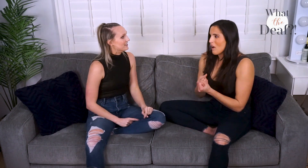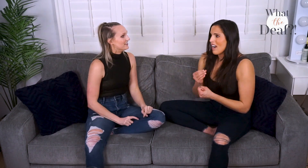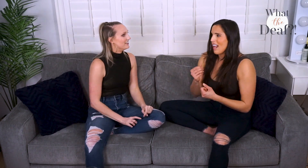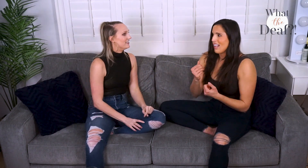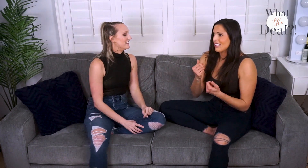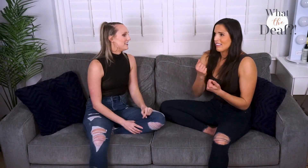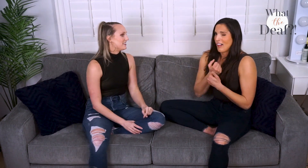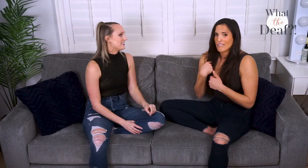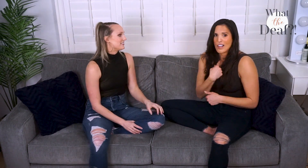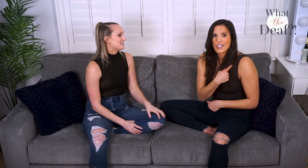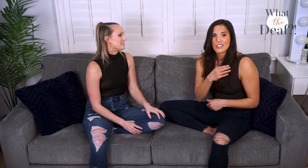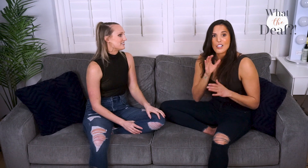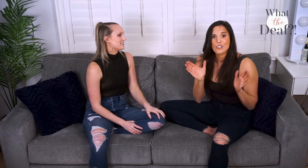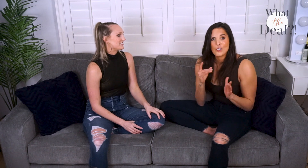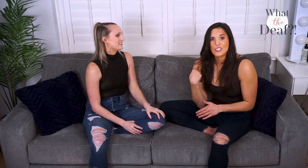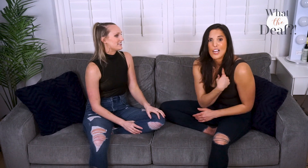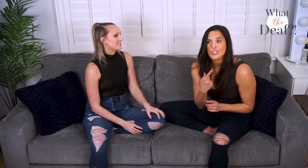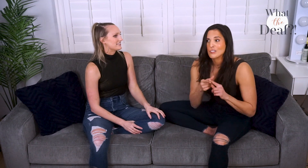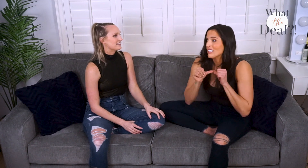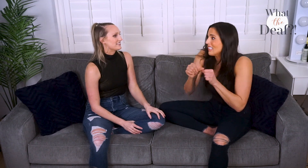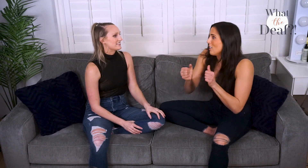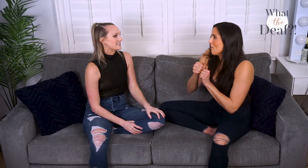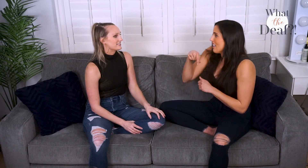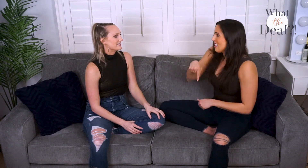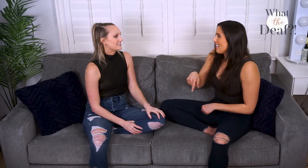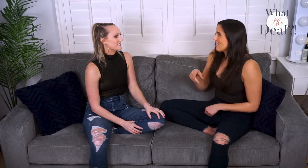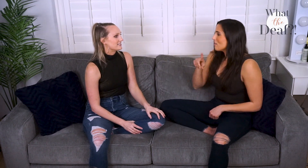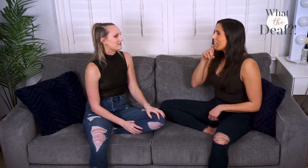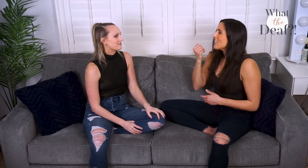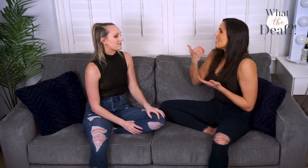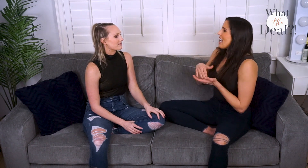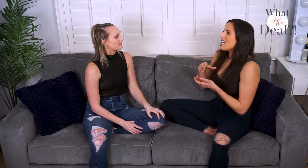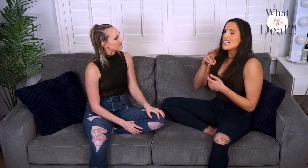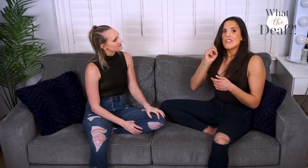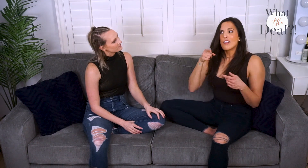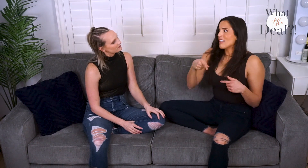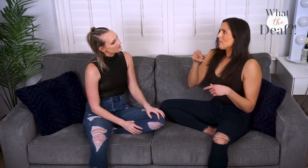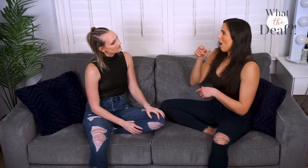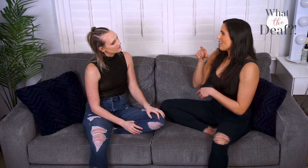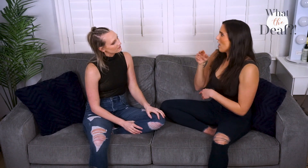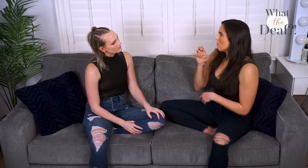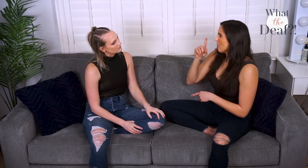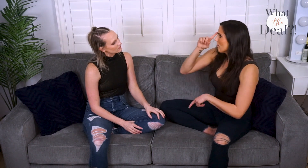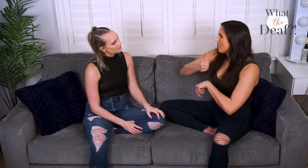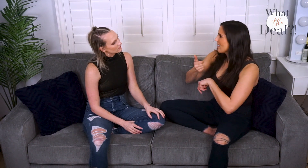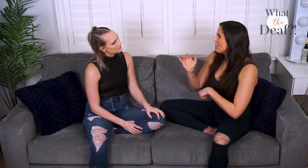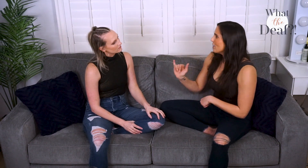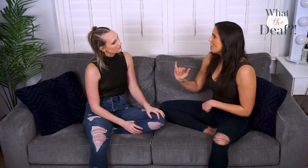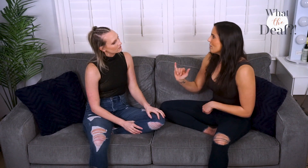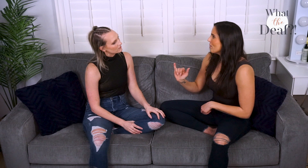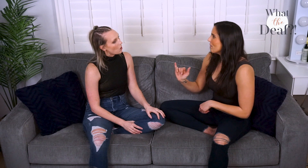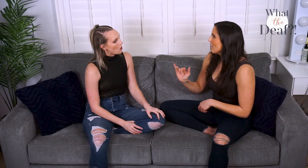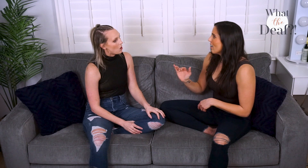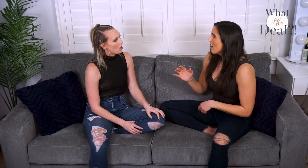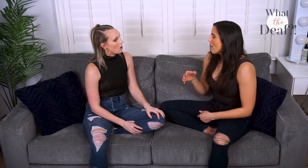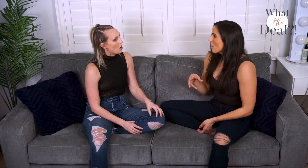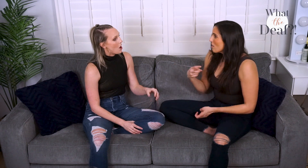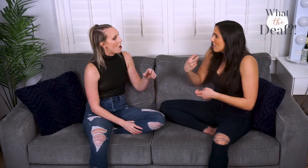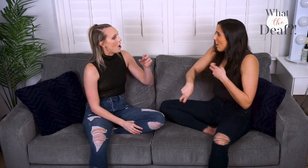And support, and who love us and encourage us to continue doing this, because again, even this podcast is a mindset as well.